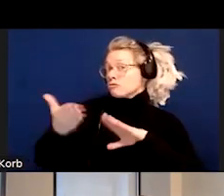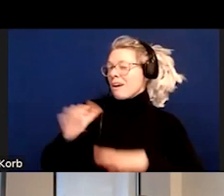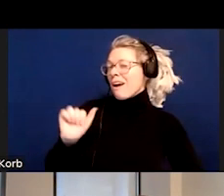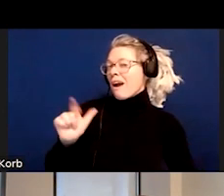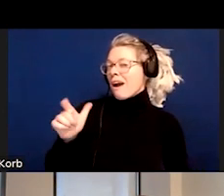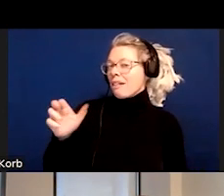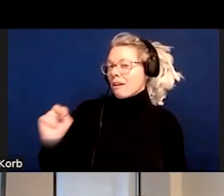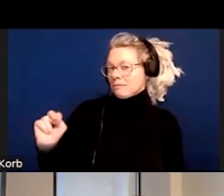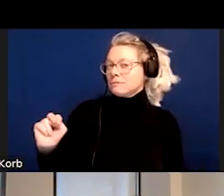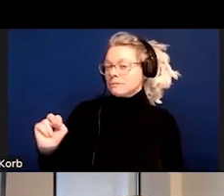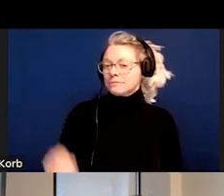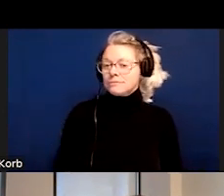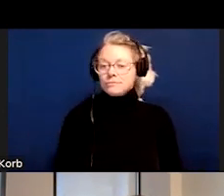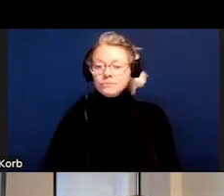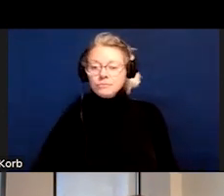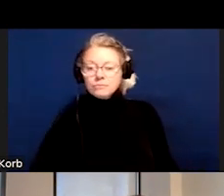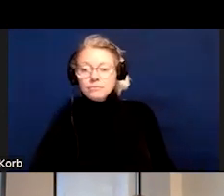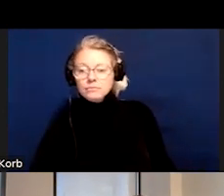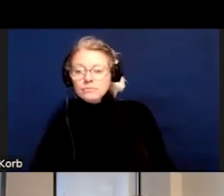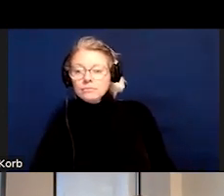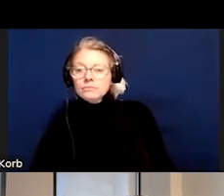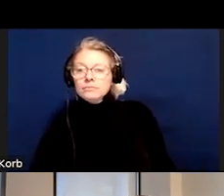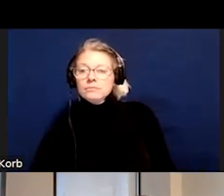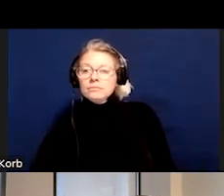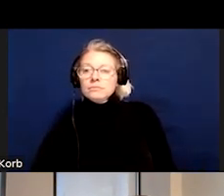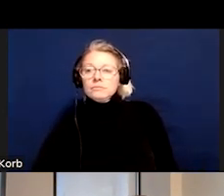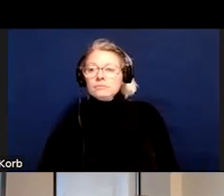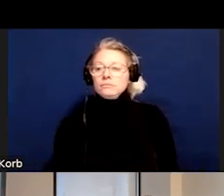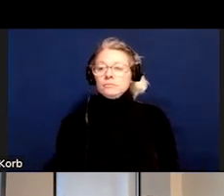Our partnership with the Trico Changemakers Studio and the Artist as Changemaker cohort